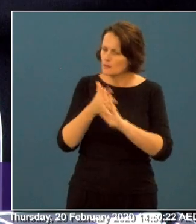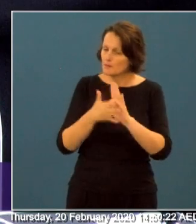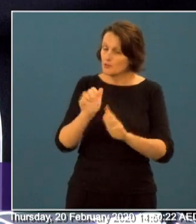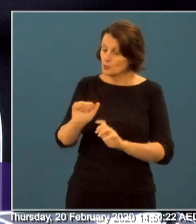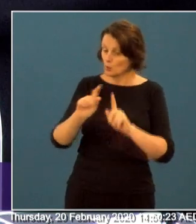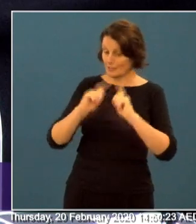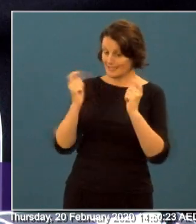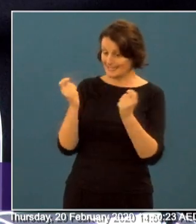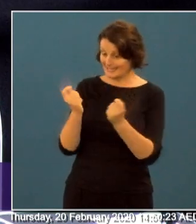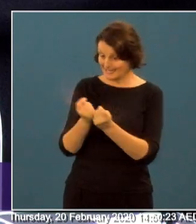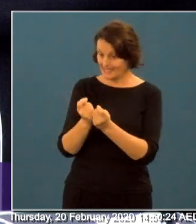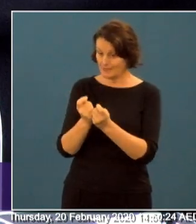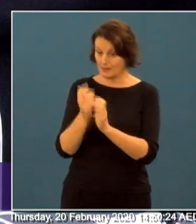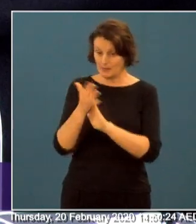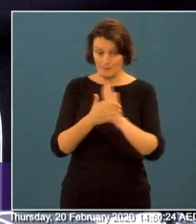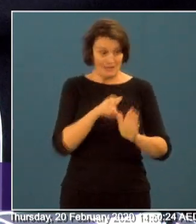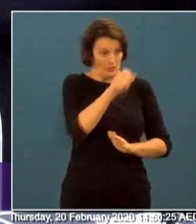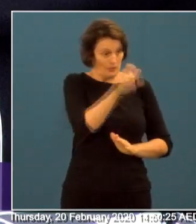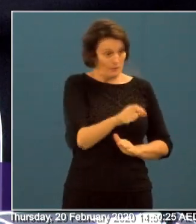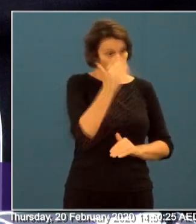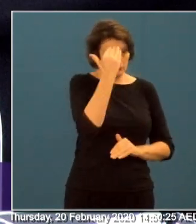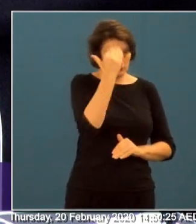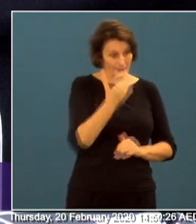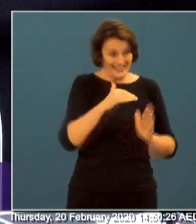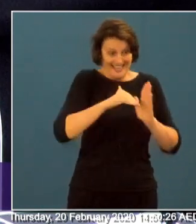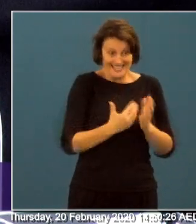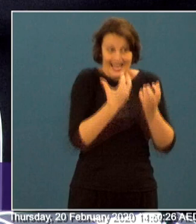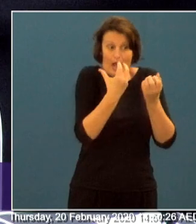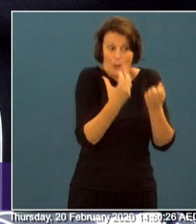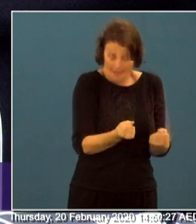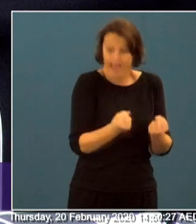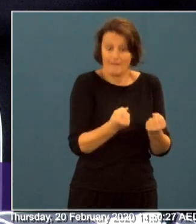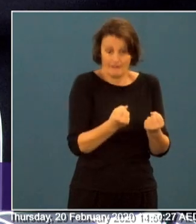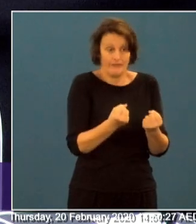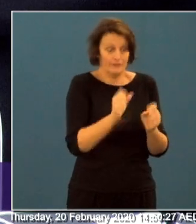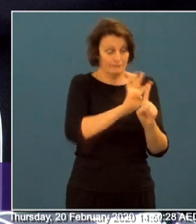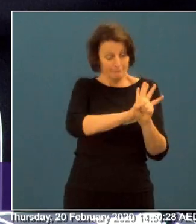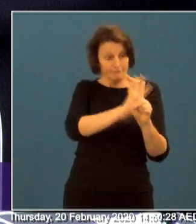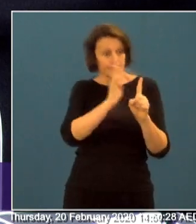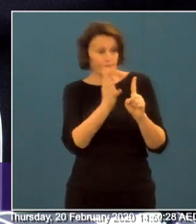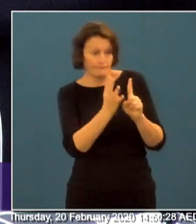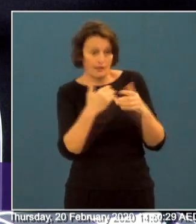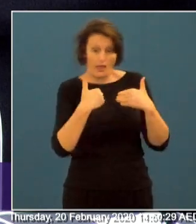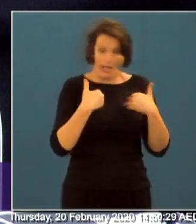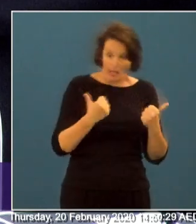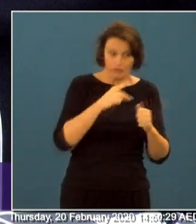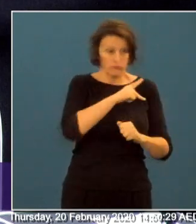of the patient's existing network of health services? So you will make referrals back to a GP or paediatrician,